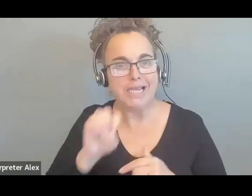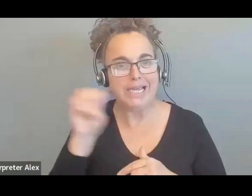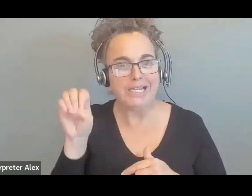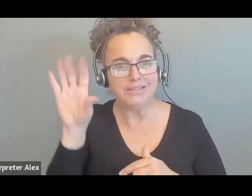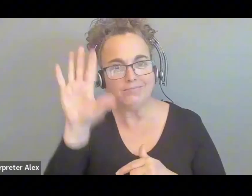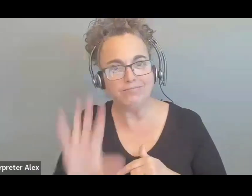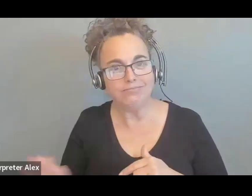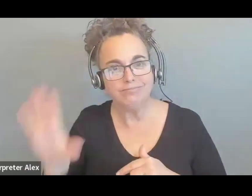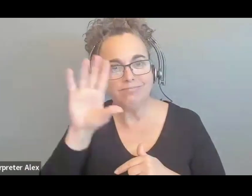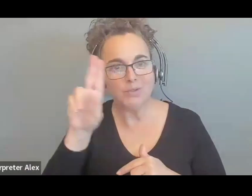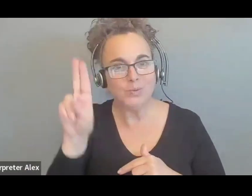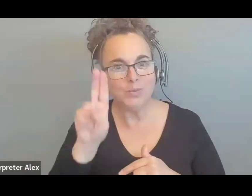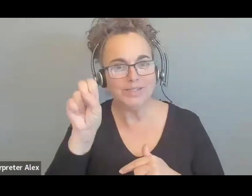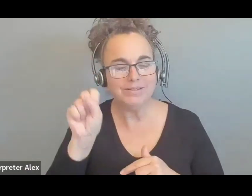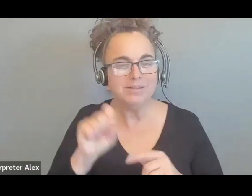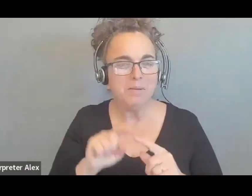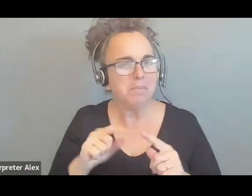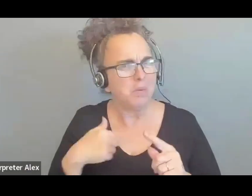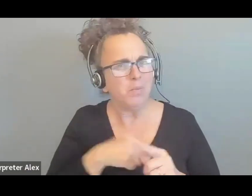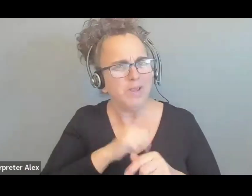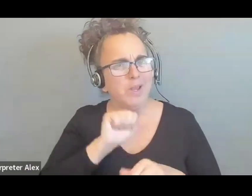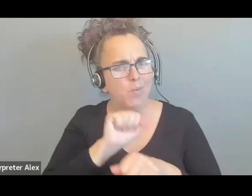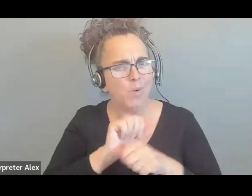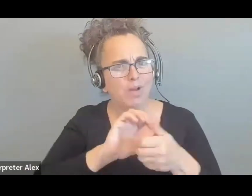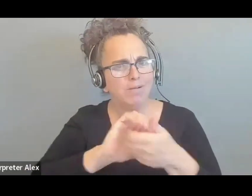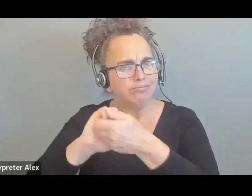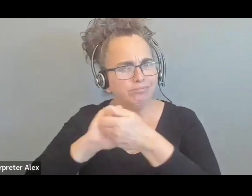We do really well, collaborate, collaboratively.